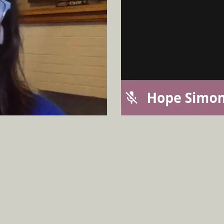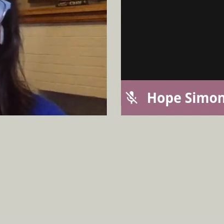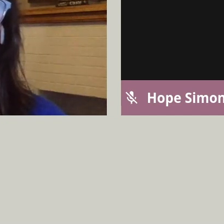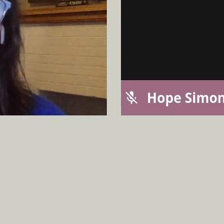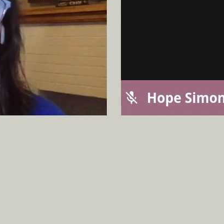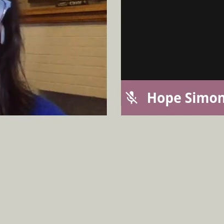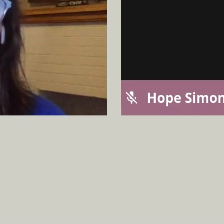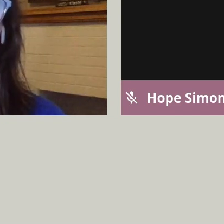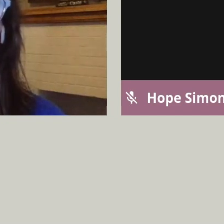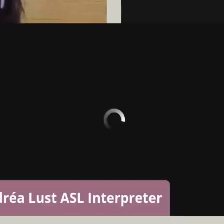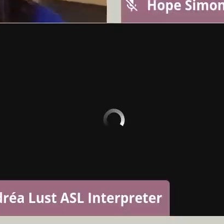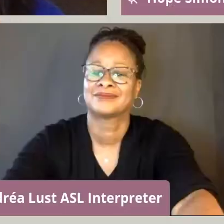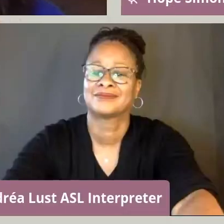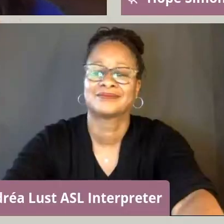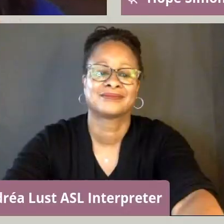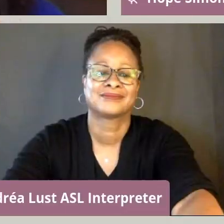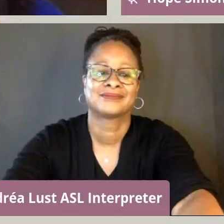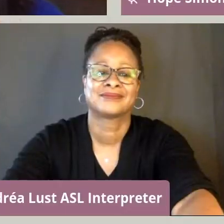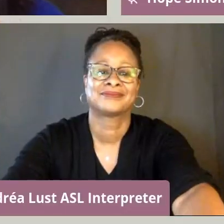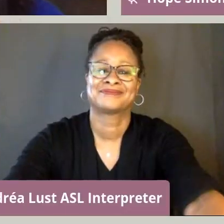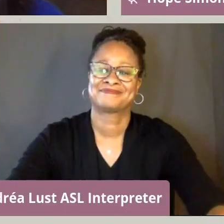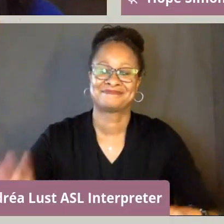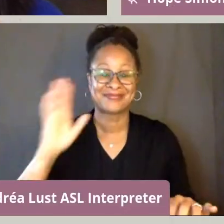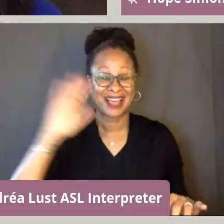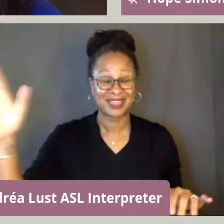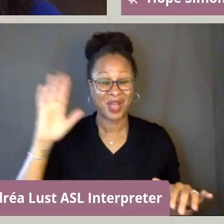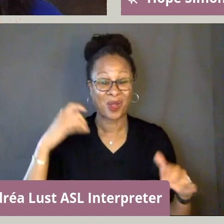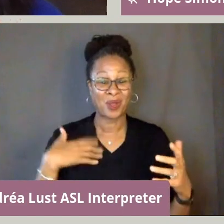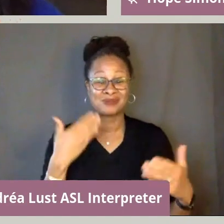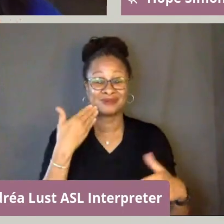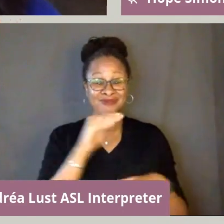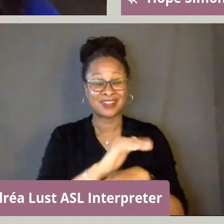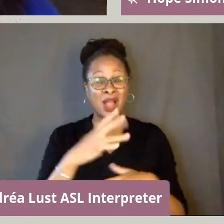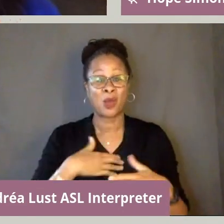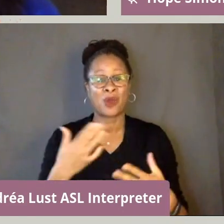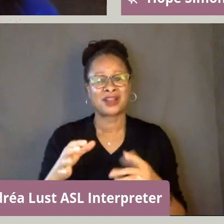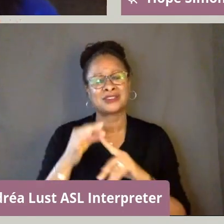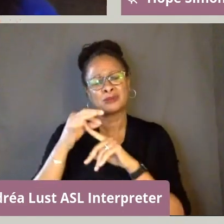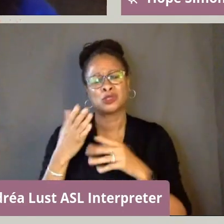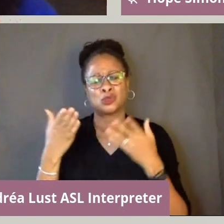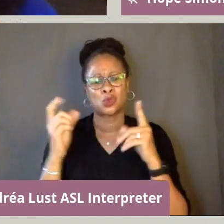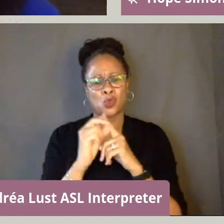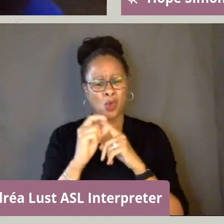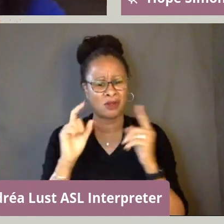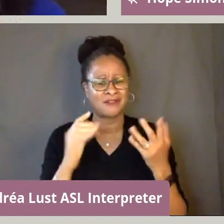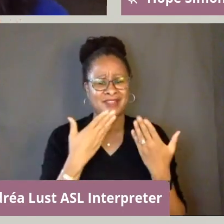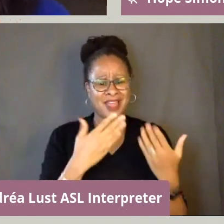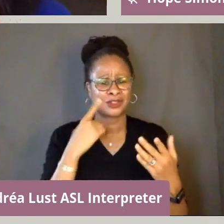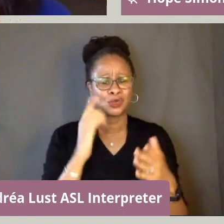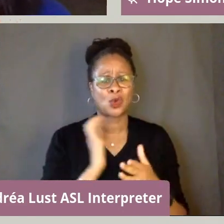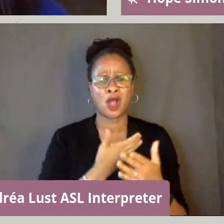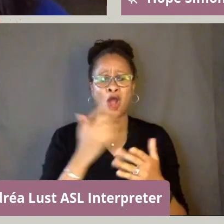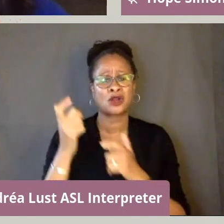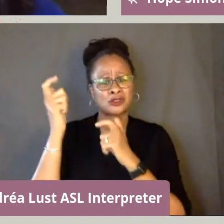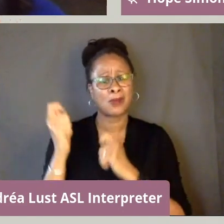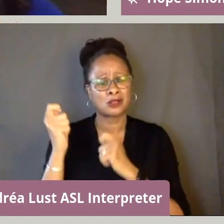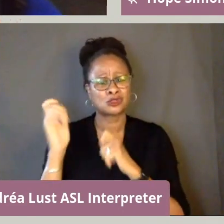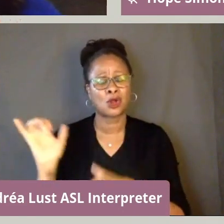I just wanted to offer a special word of thanks for our sponsor for this session, who is also a longtime IDA